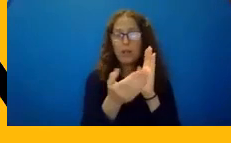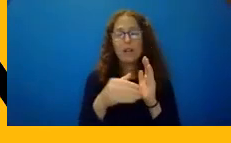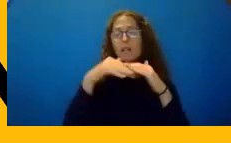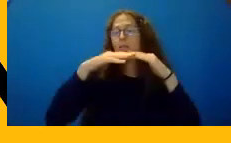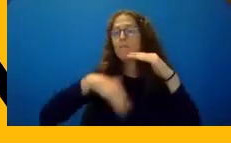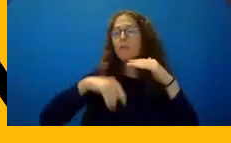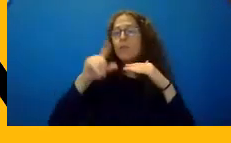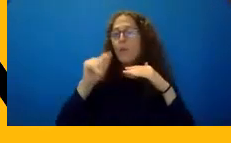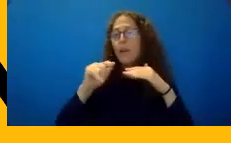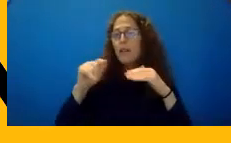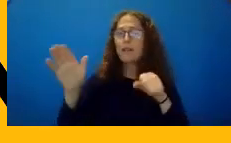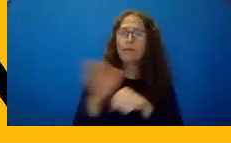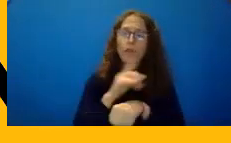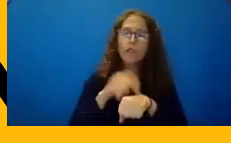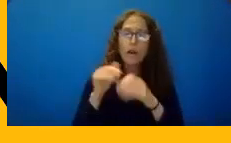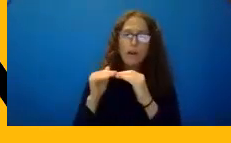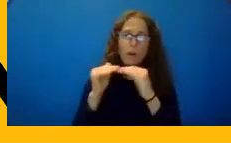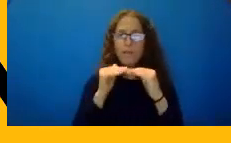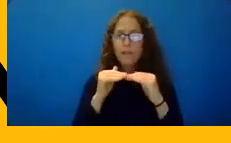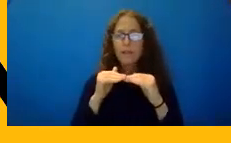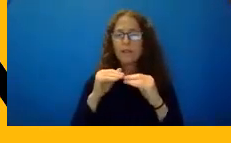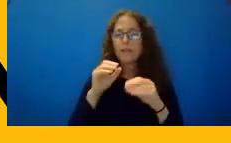BELOW OR ON THE RFP AND THE REQUIREMENTS FOR UTILIZING